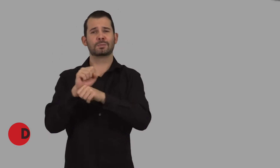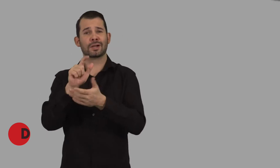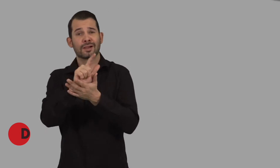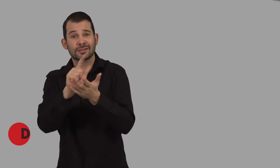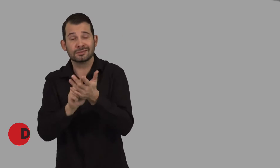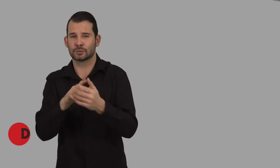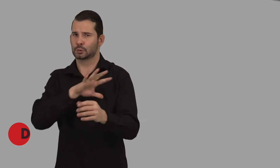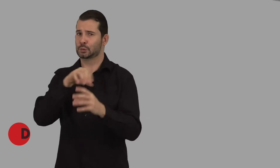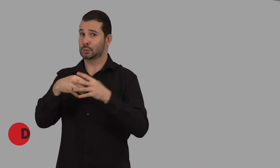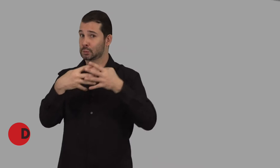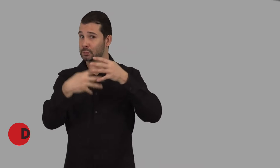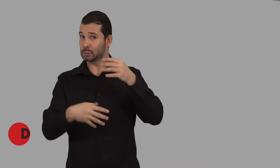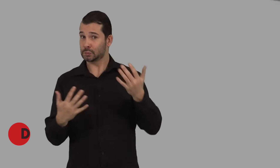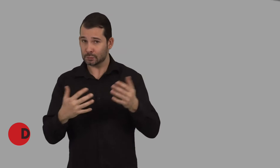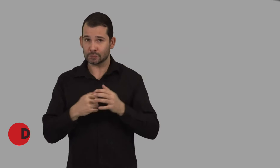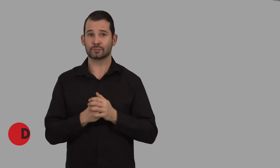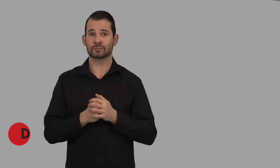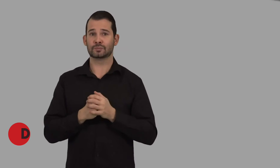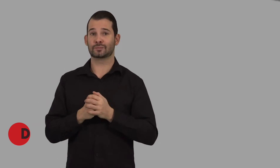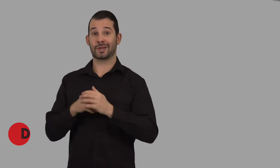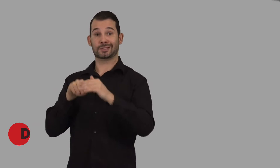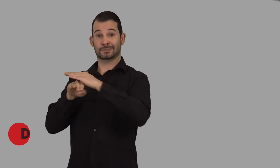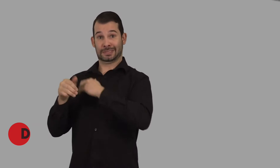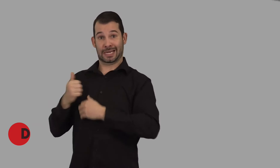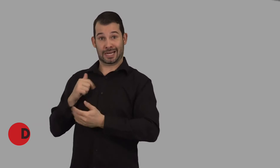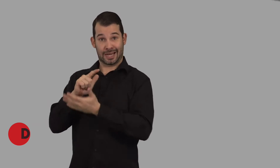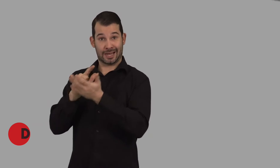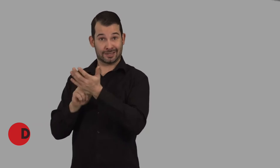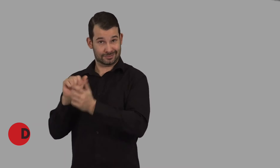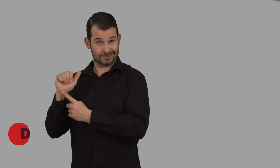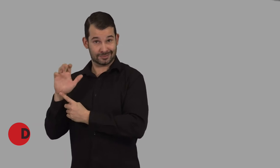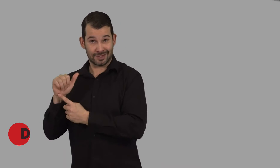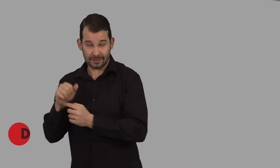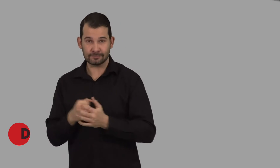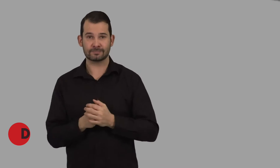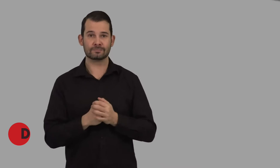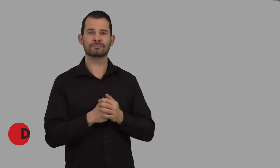and employment legislation, including: Accessible Canada Act,